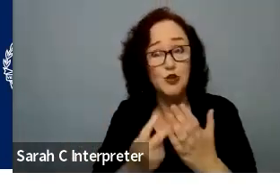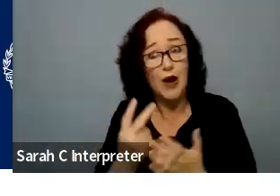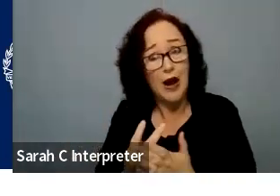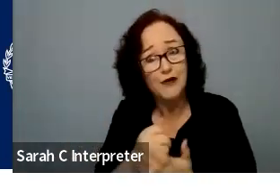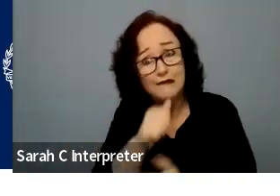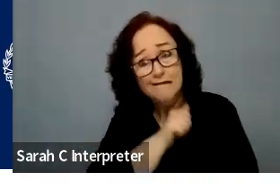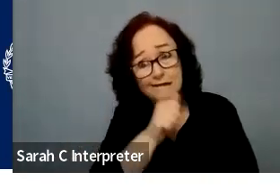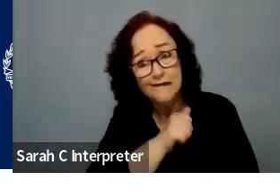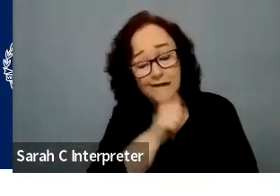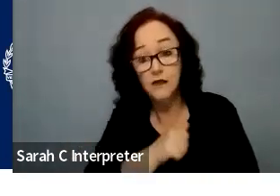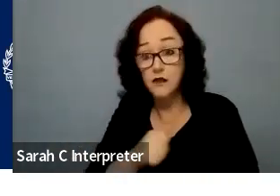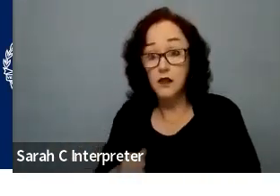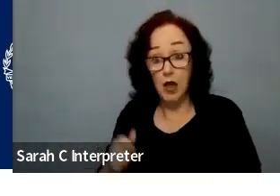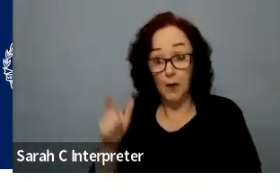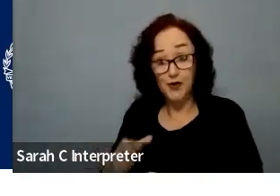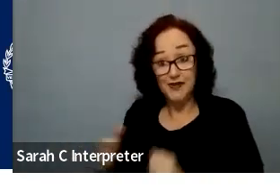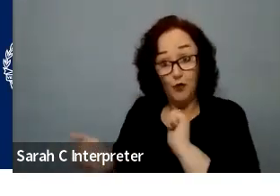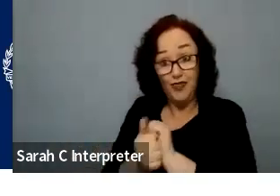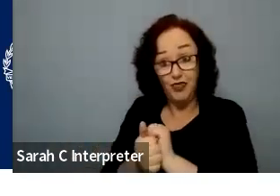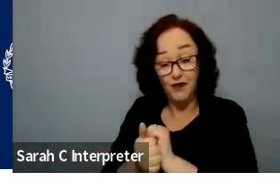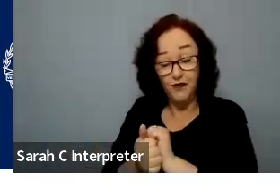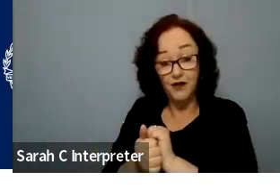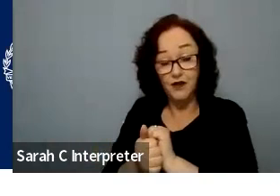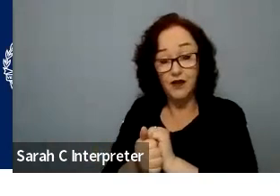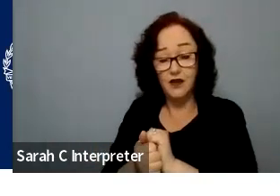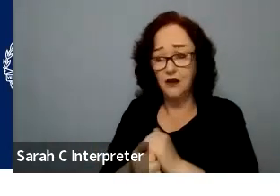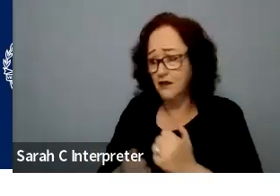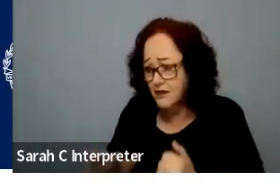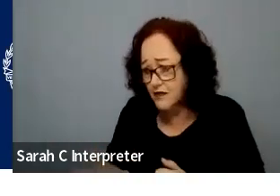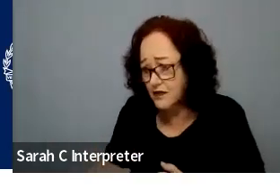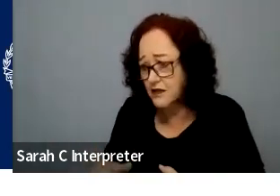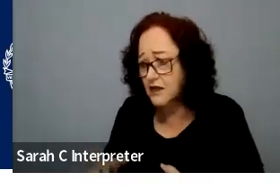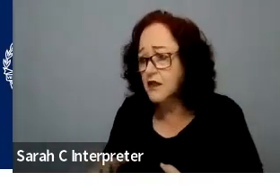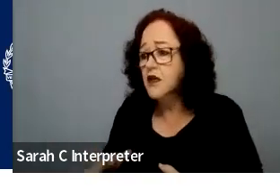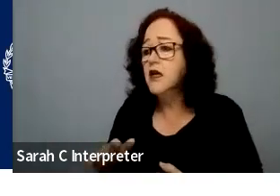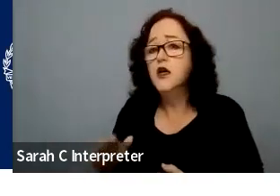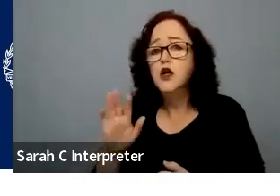accompanying him is asked how severe Timothy's pain is on a 10-point Pain Scale, he got no pain